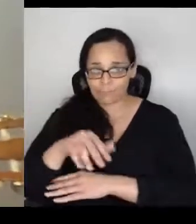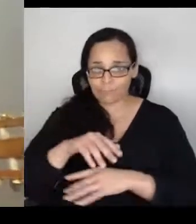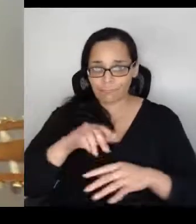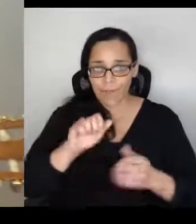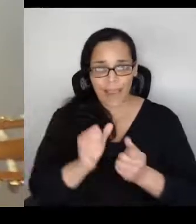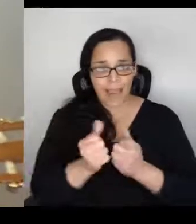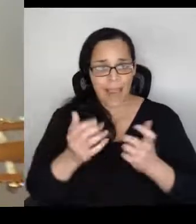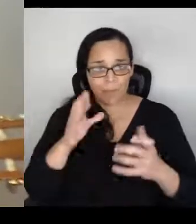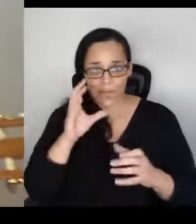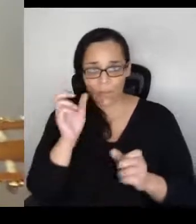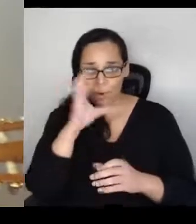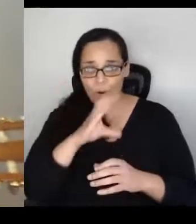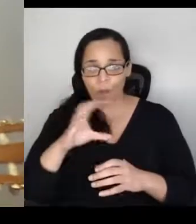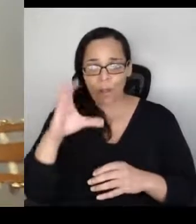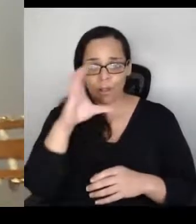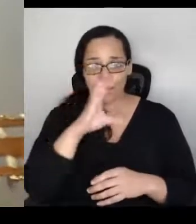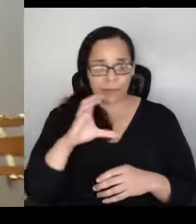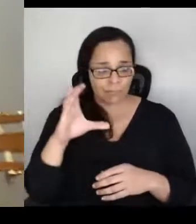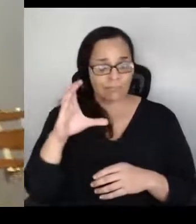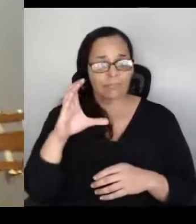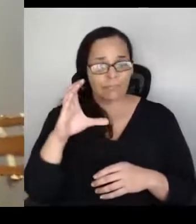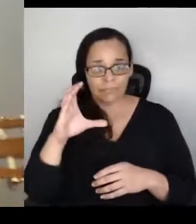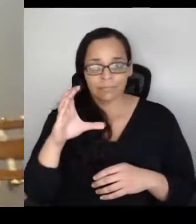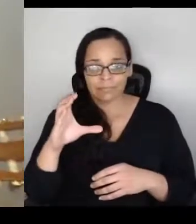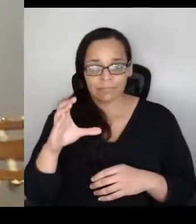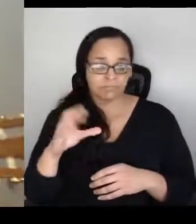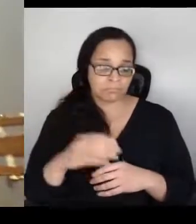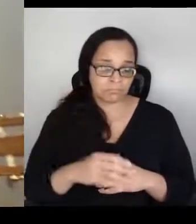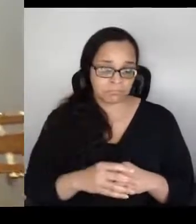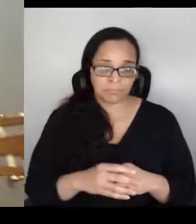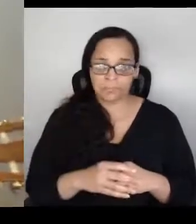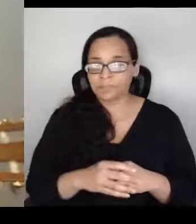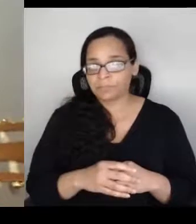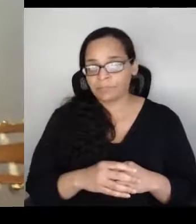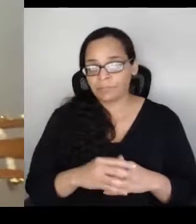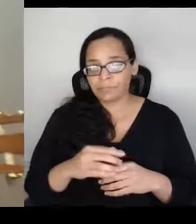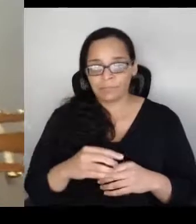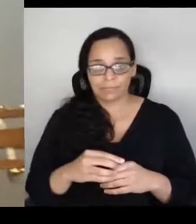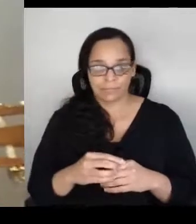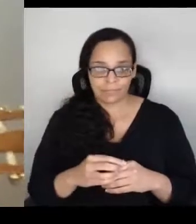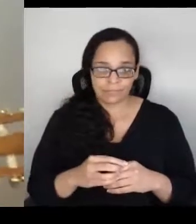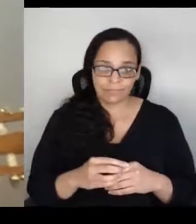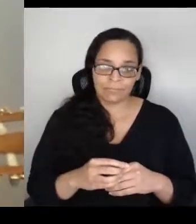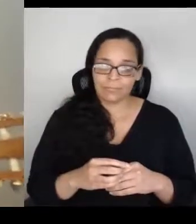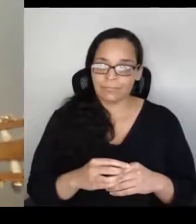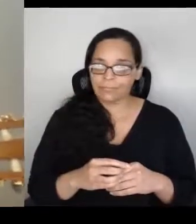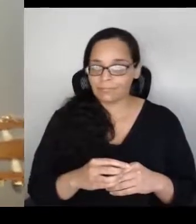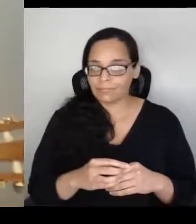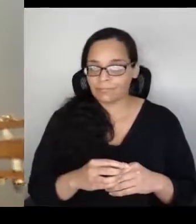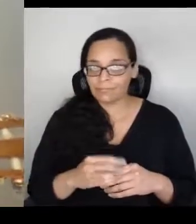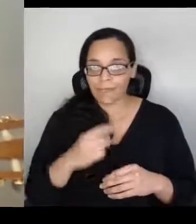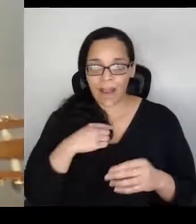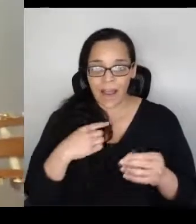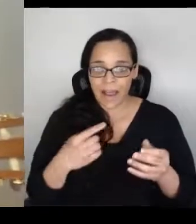Cuntos mas estan buscando Paso peublos momontaris